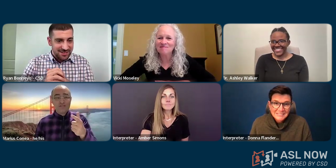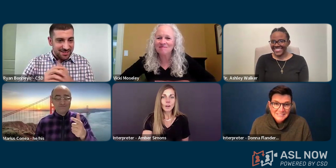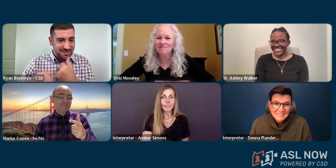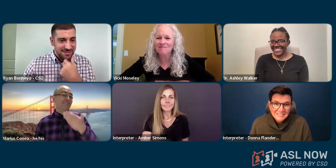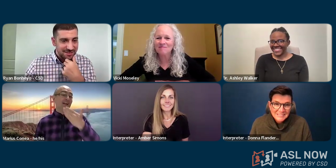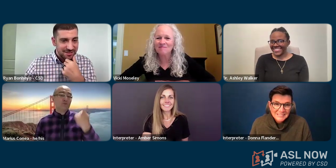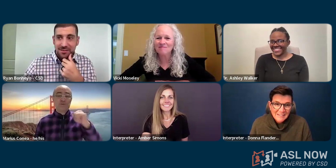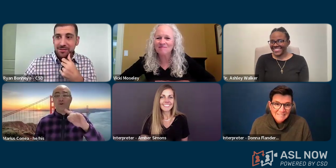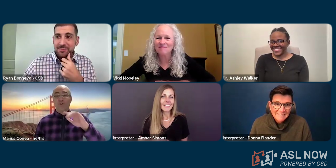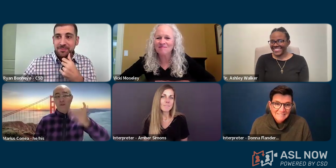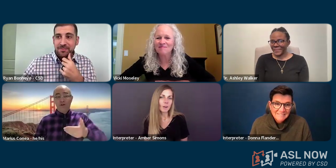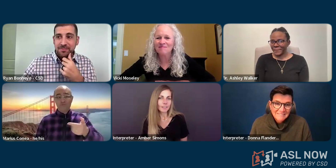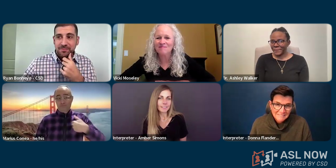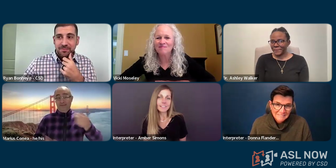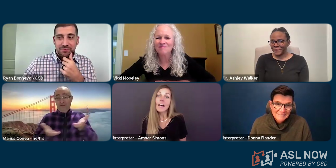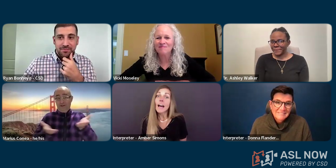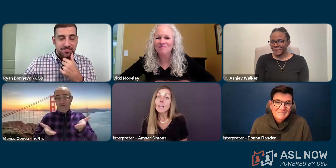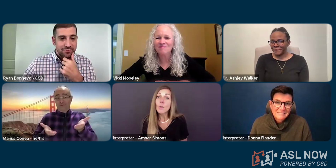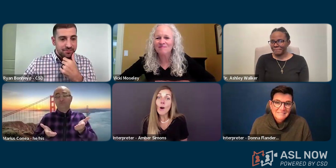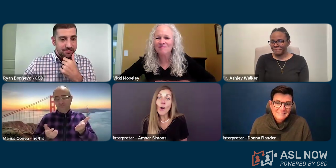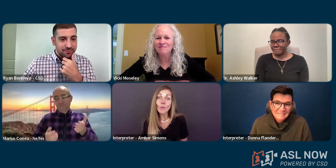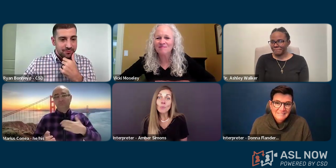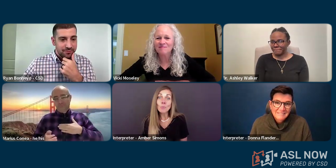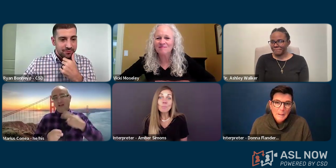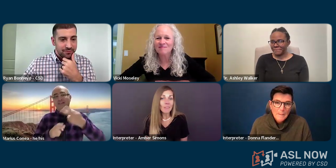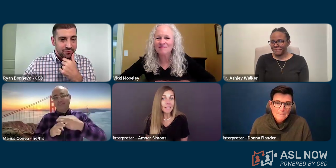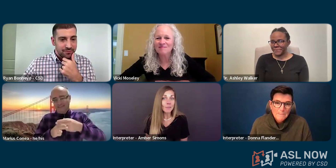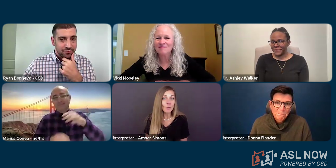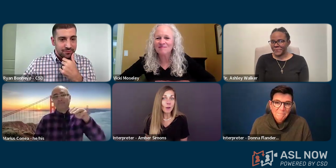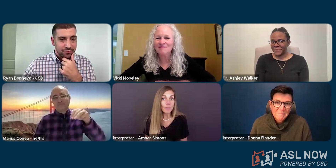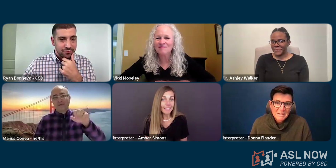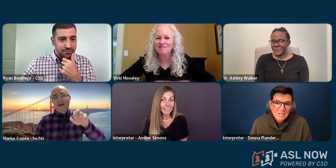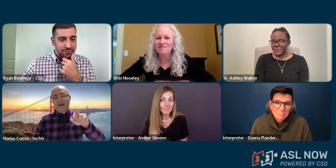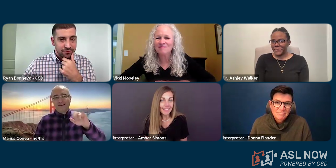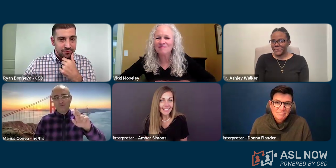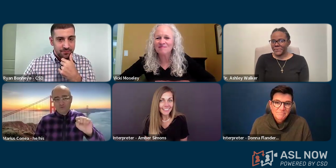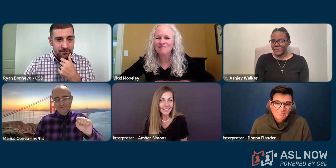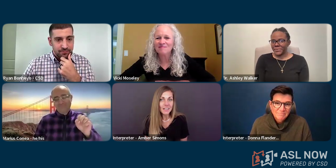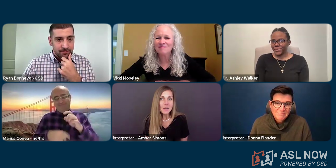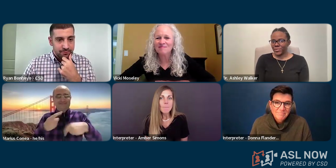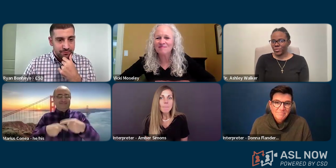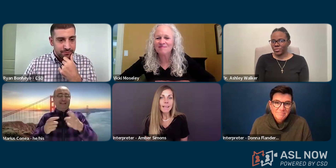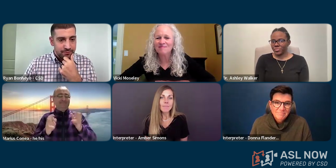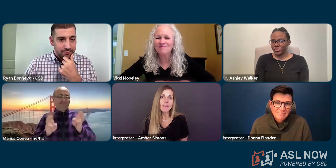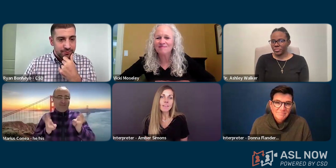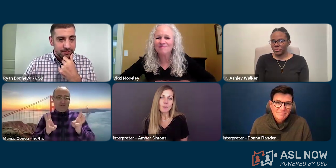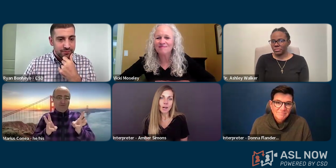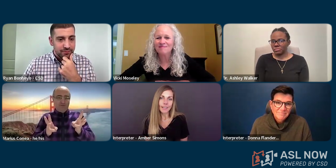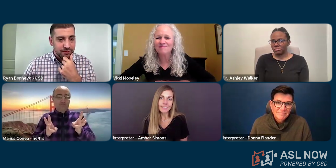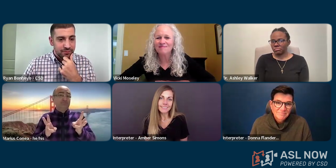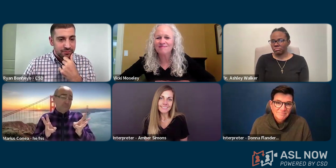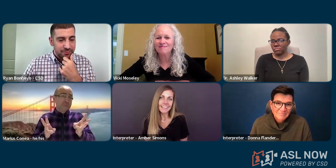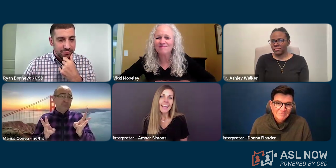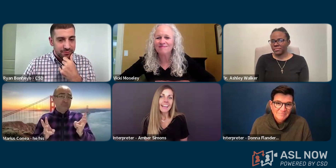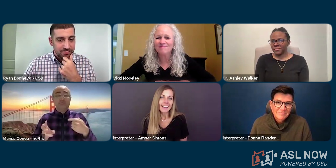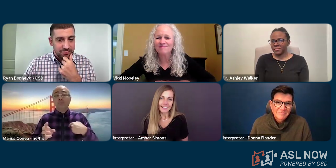Marius. Marius says Hello all. Thank you for welcoming me here. My name is Marius.